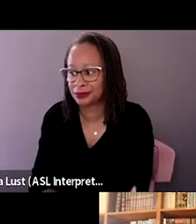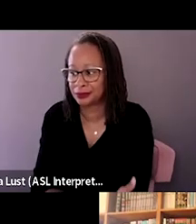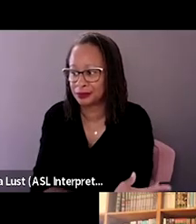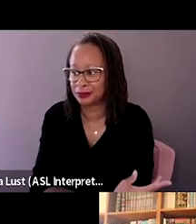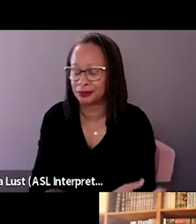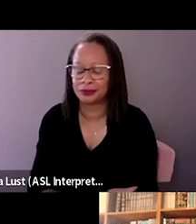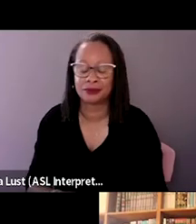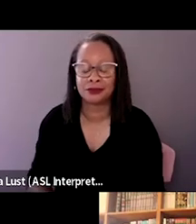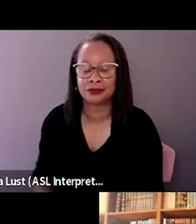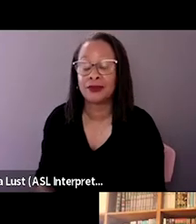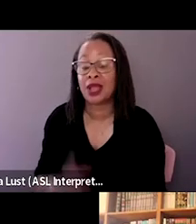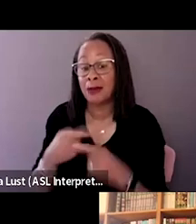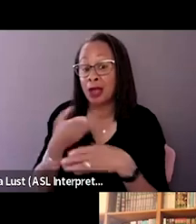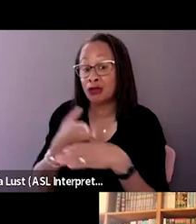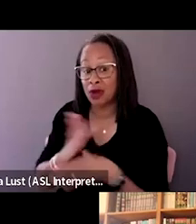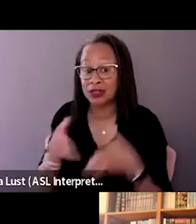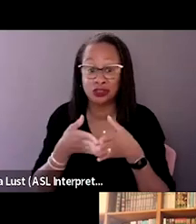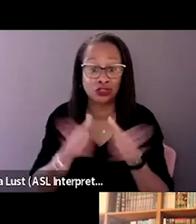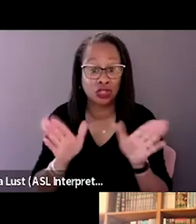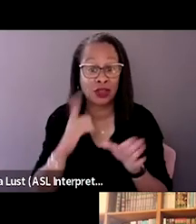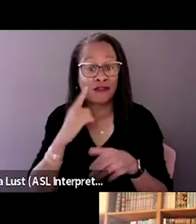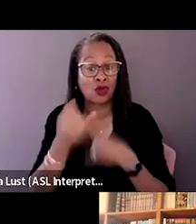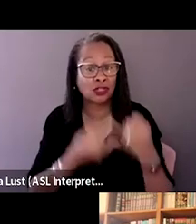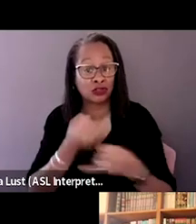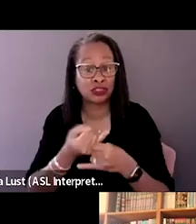in general for the international market,